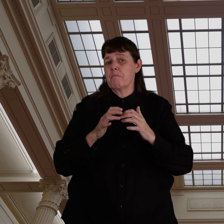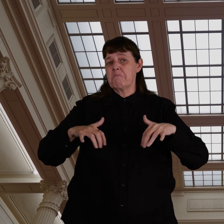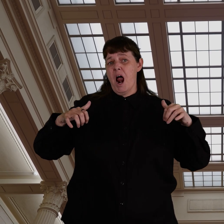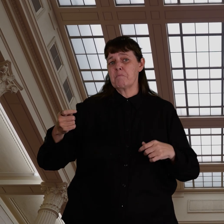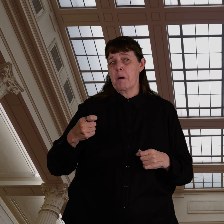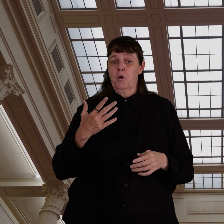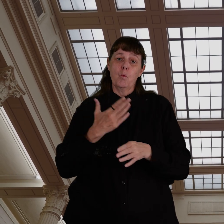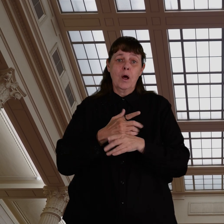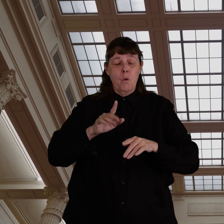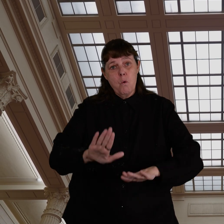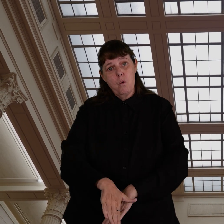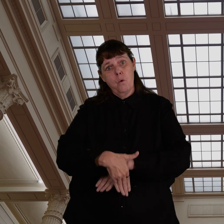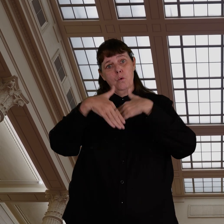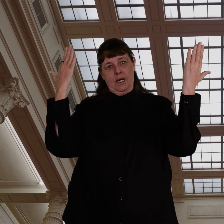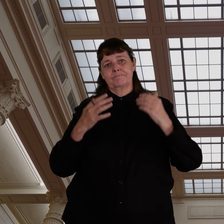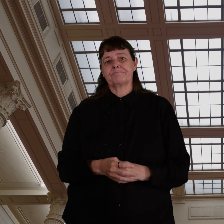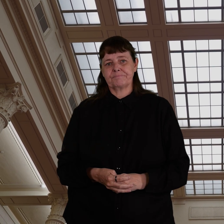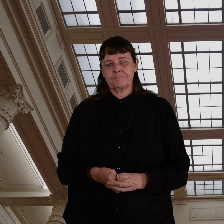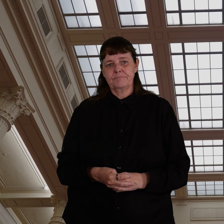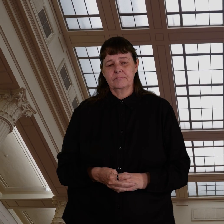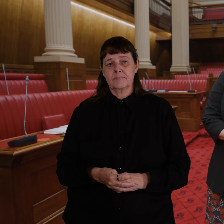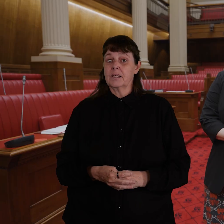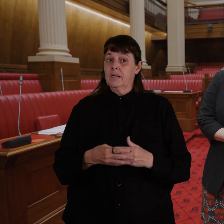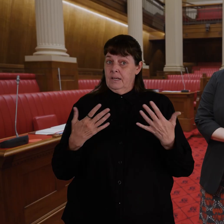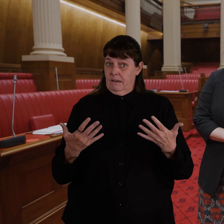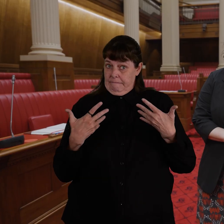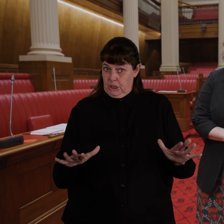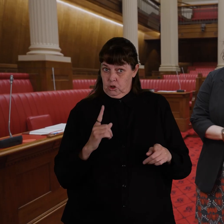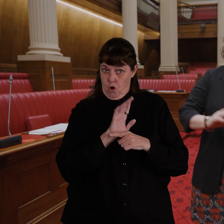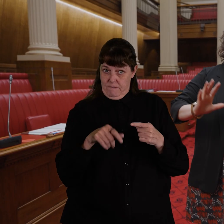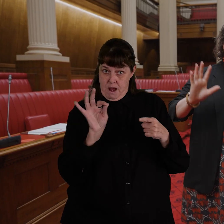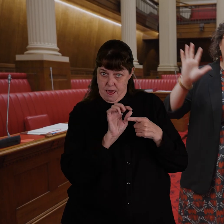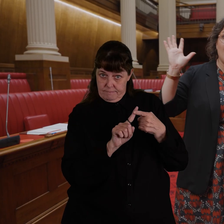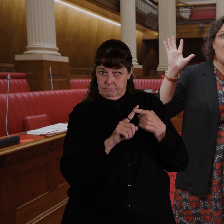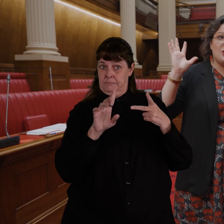this space, especially when our members of Parliament work a really long day.